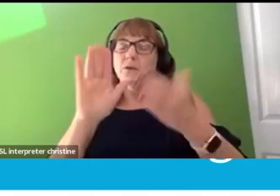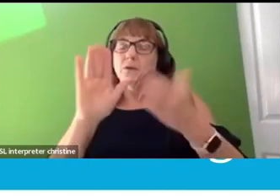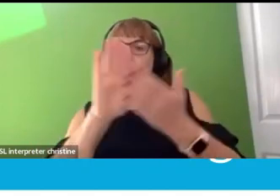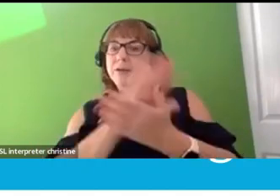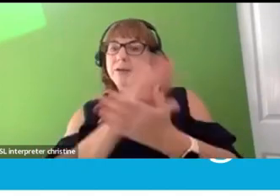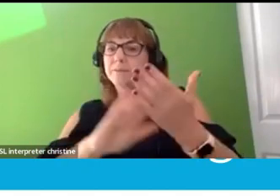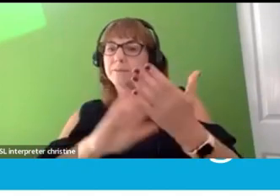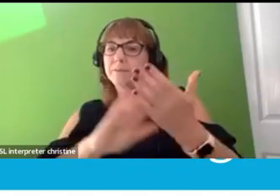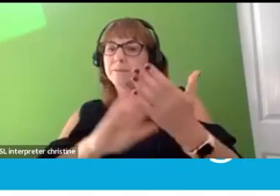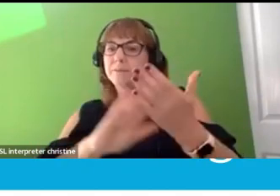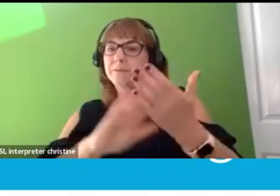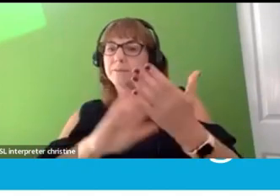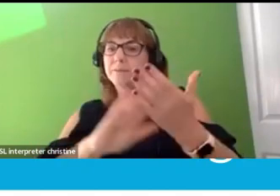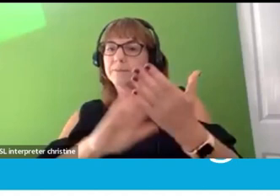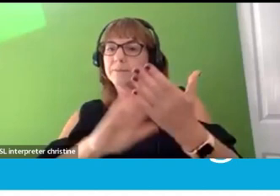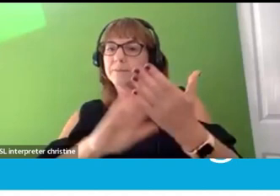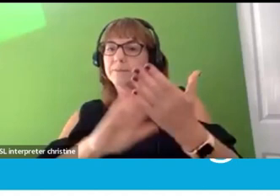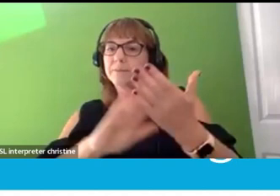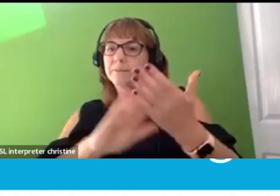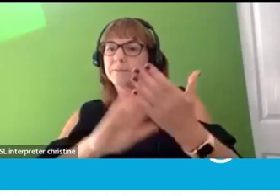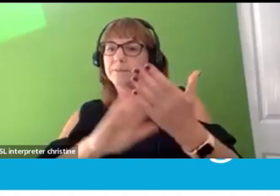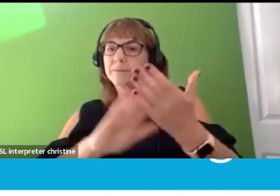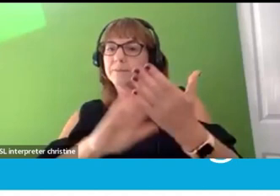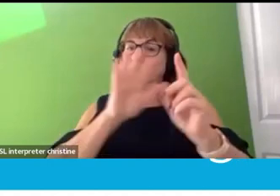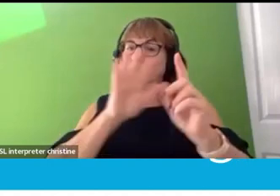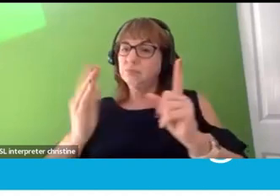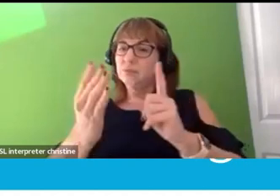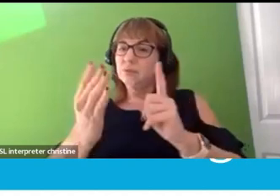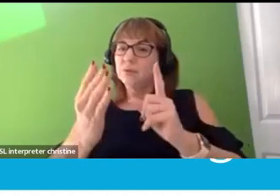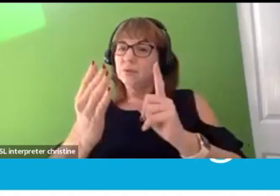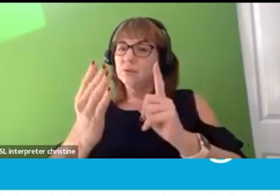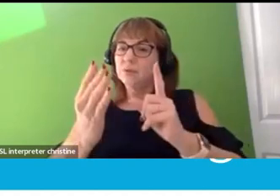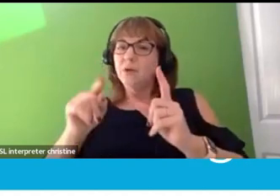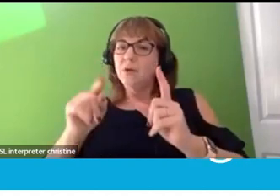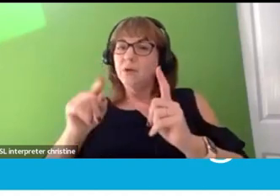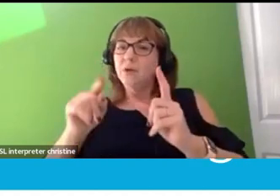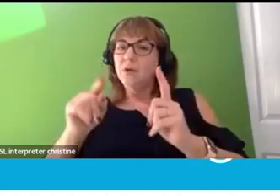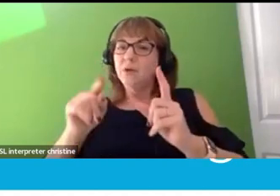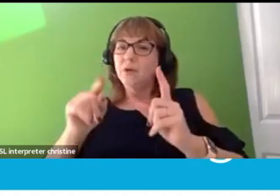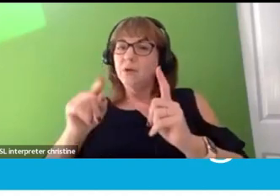been a stillness, there would have been this real experience, not just like cognitively, but through